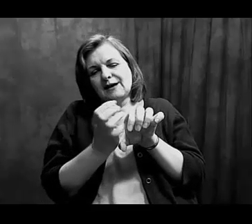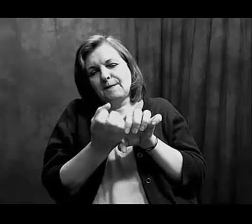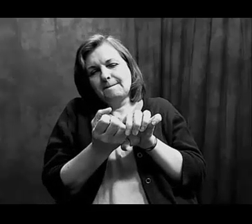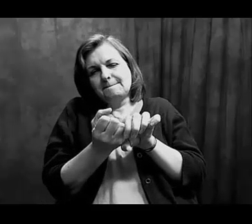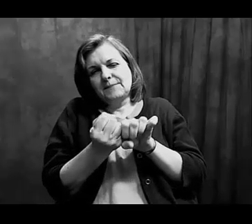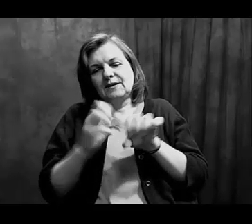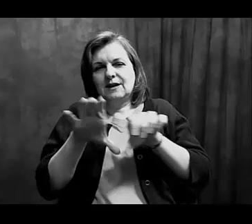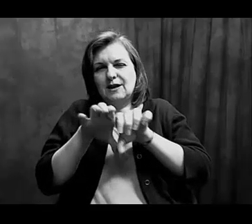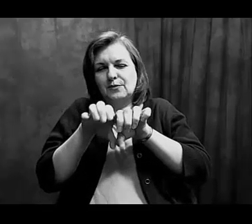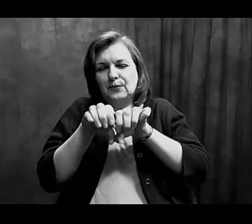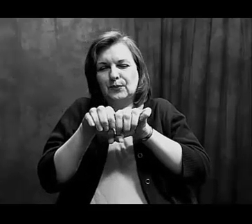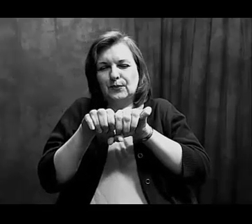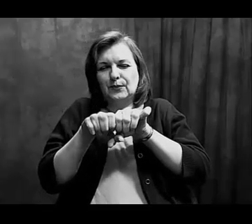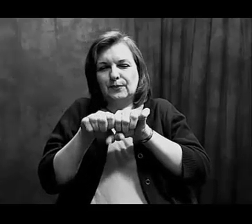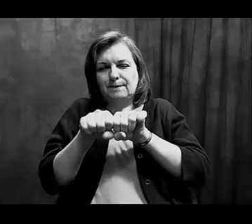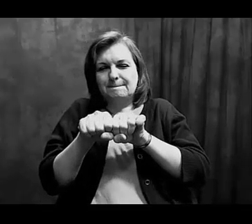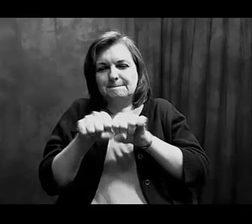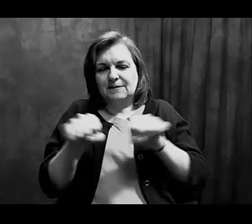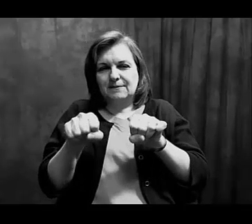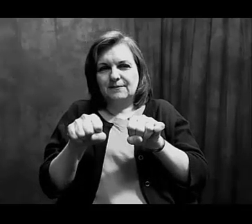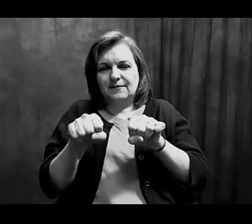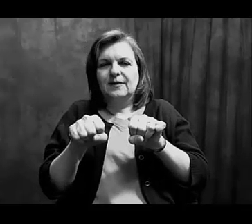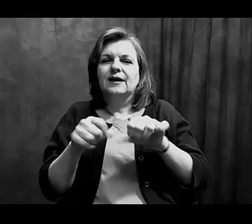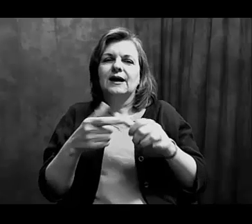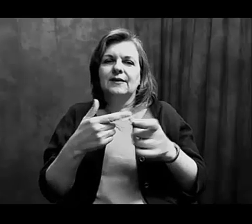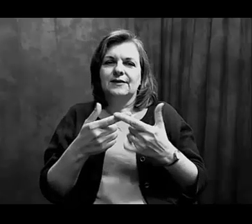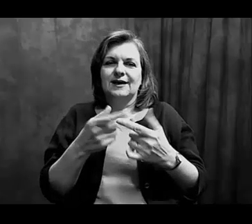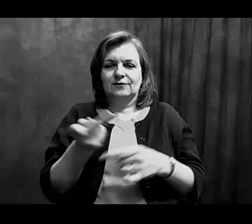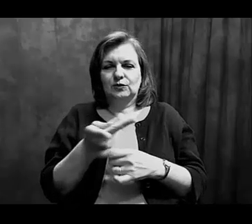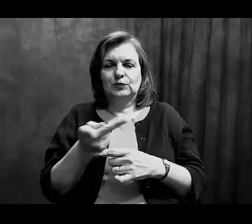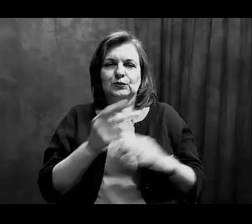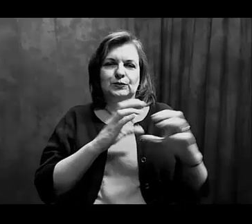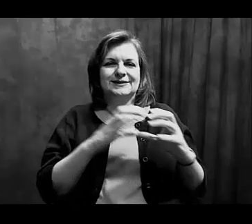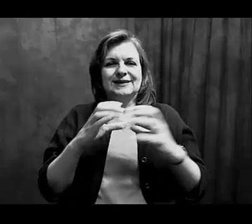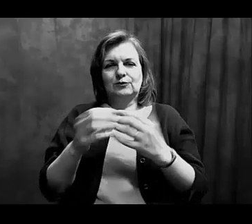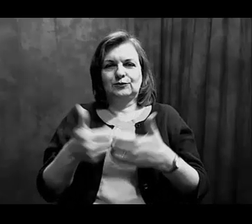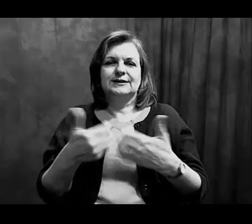pinch the plasma membrane together so that the cell will then